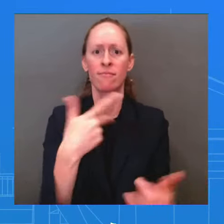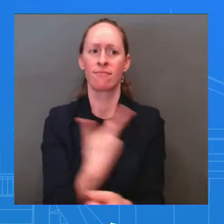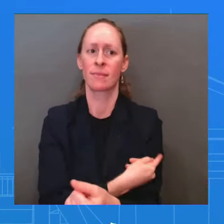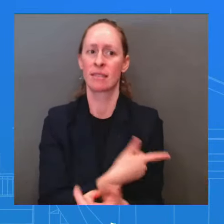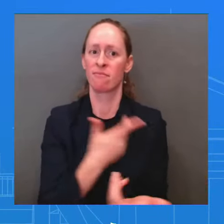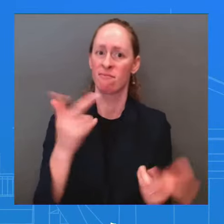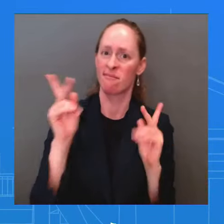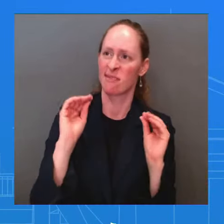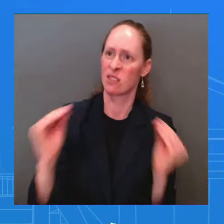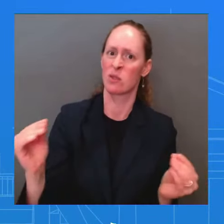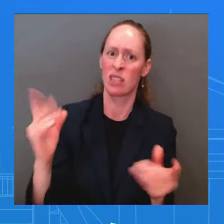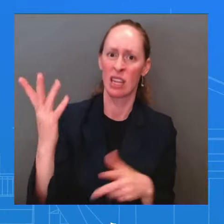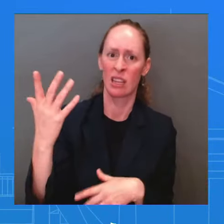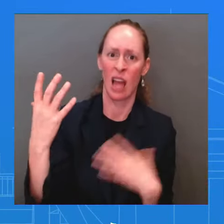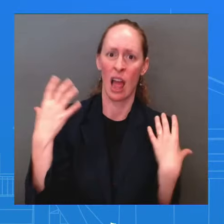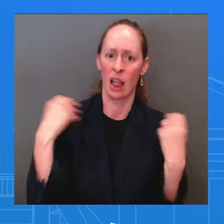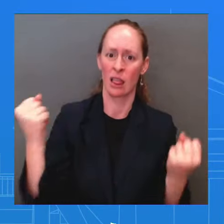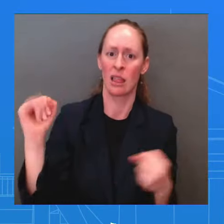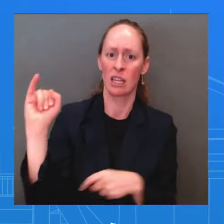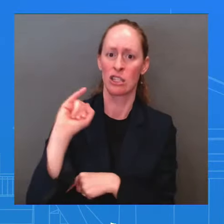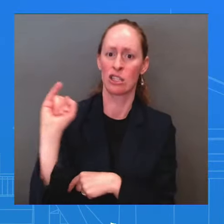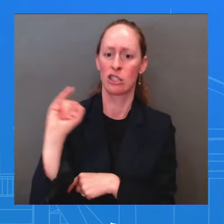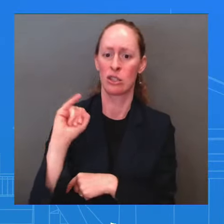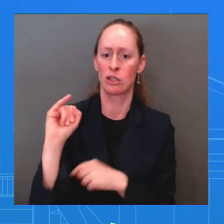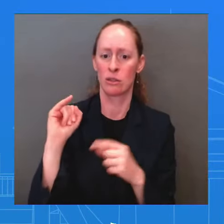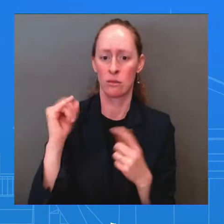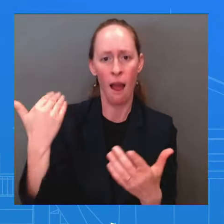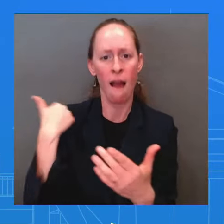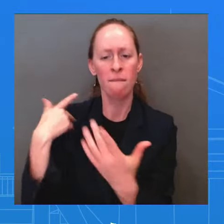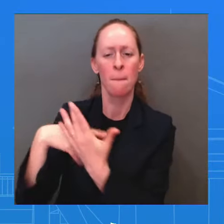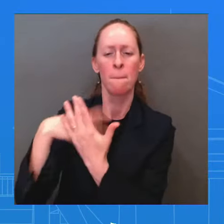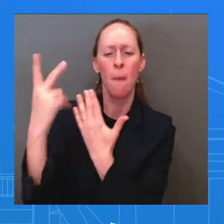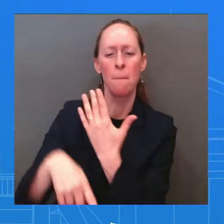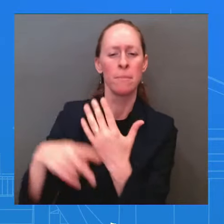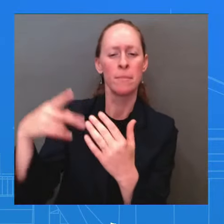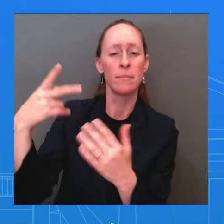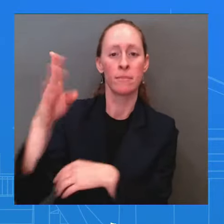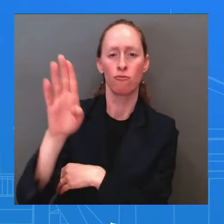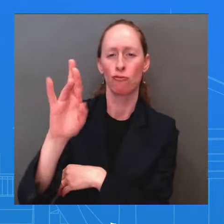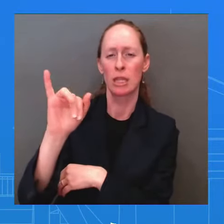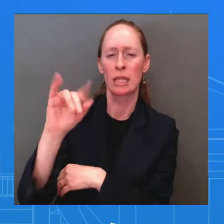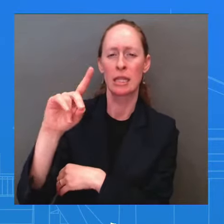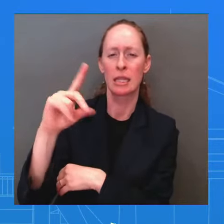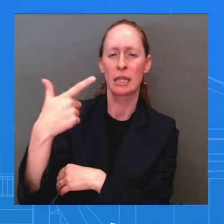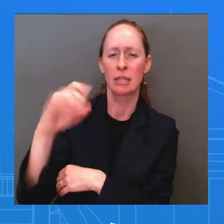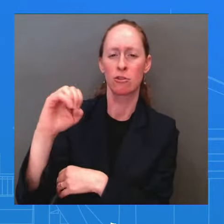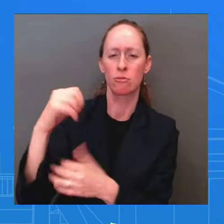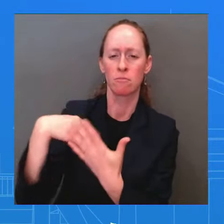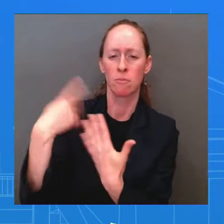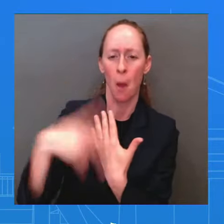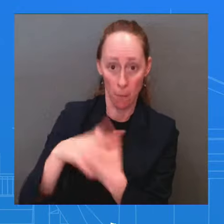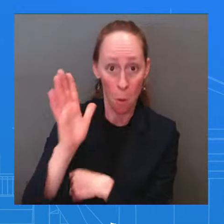But there are certainly concerns among experts about the rollout over the next couple of weeks being -- having disparities for people that have insurance